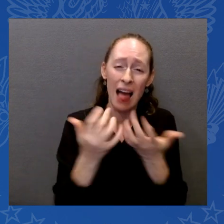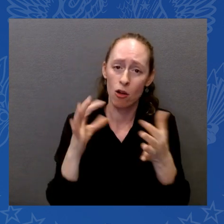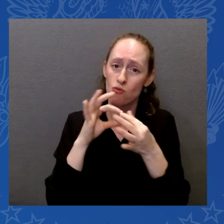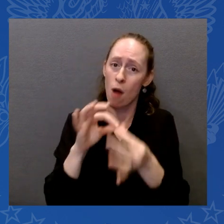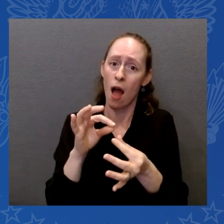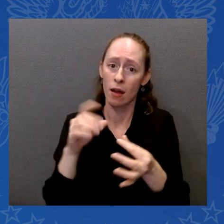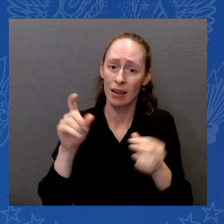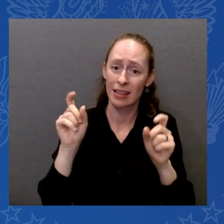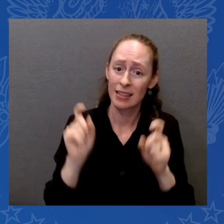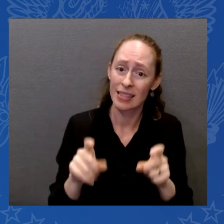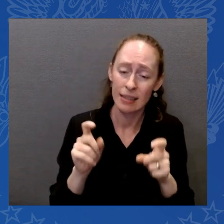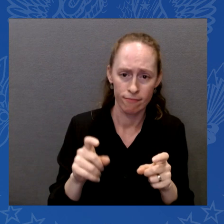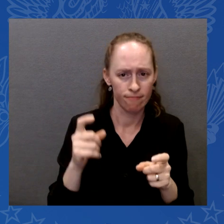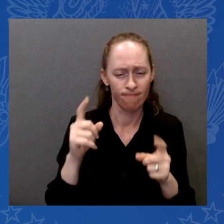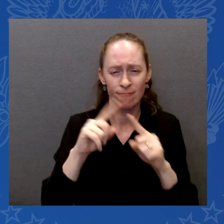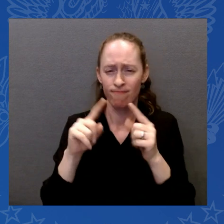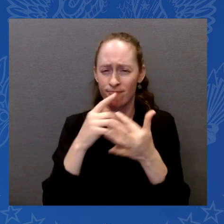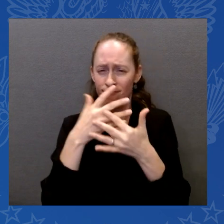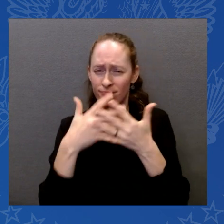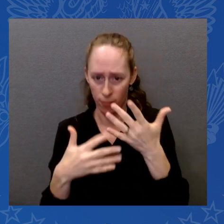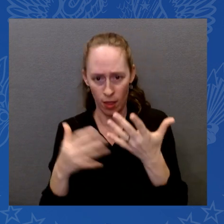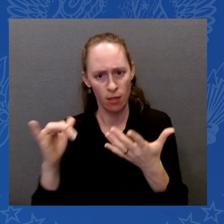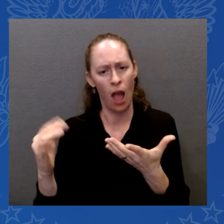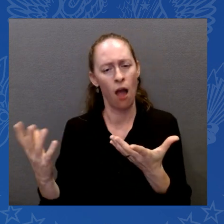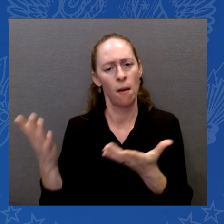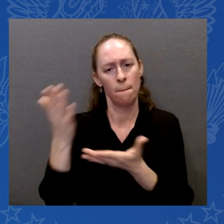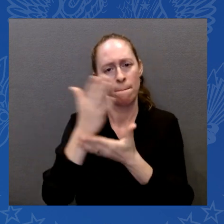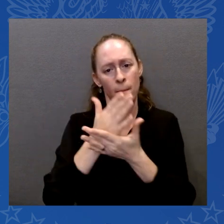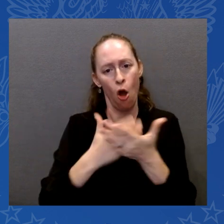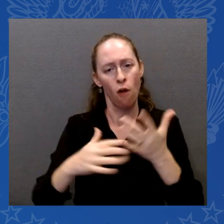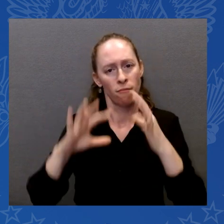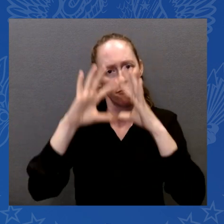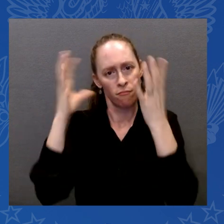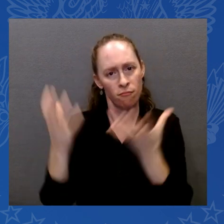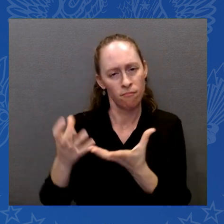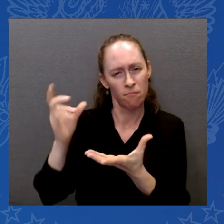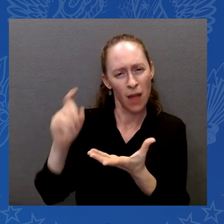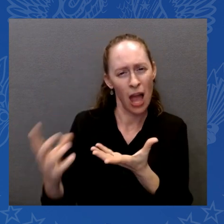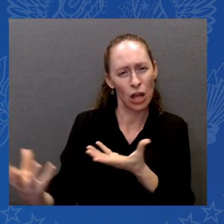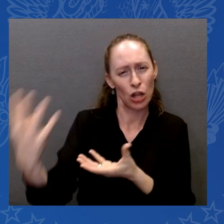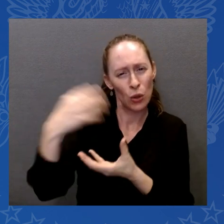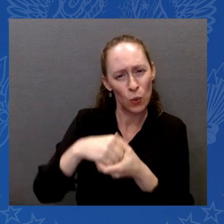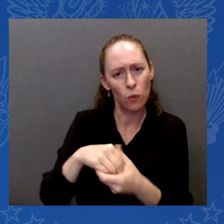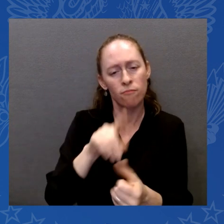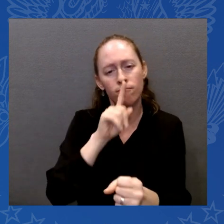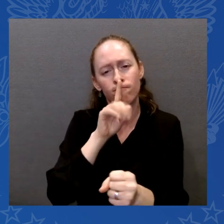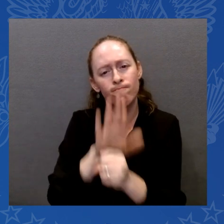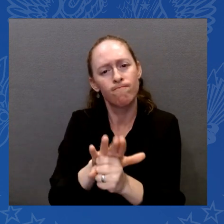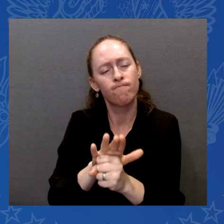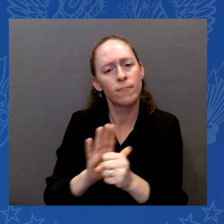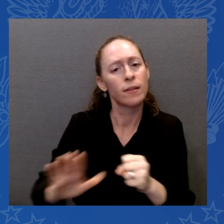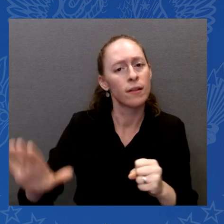you must be committed to student health. Thank you.